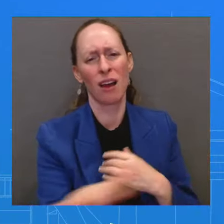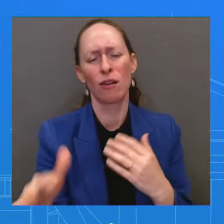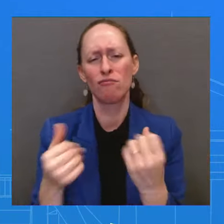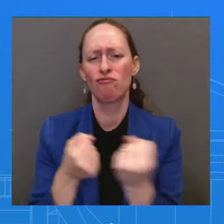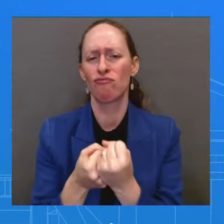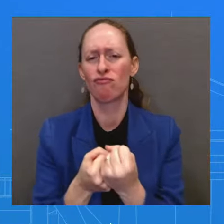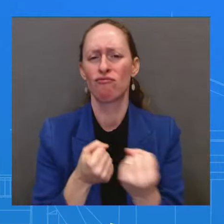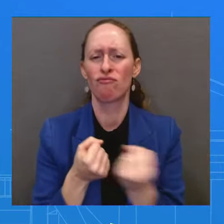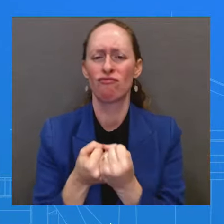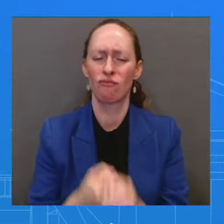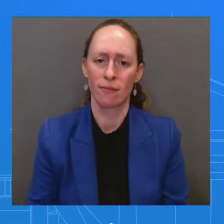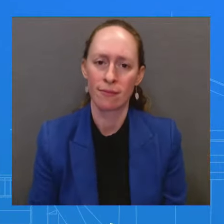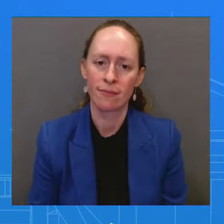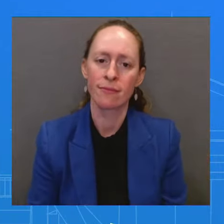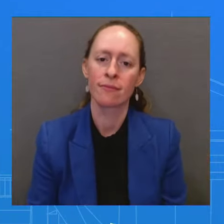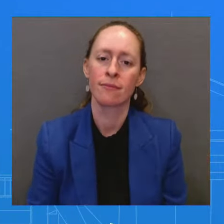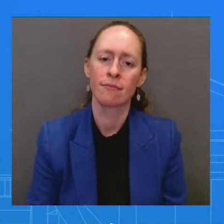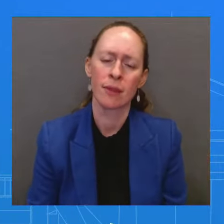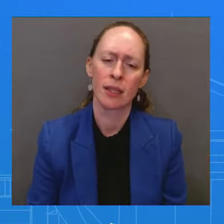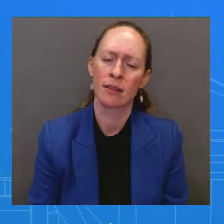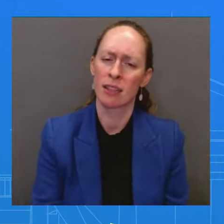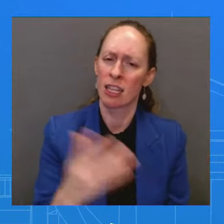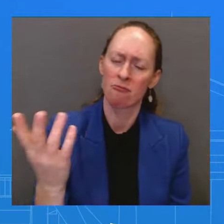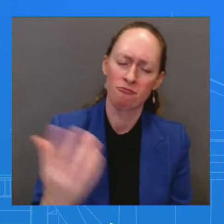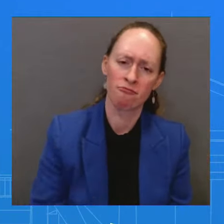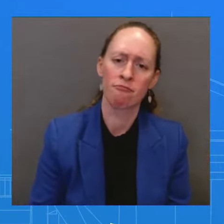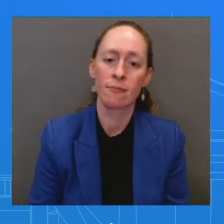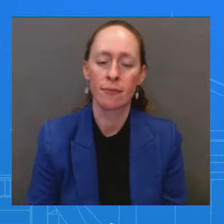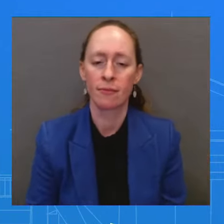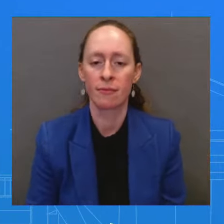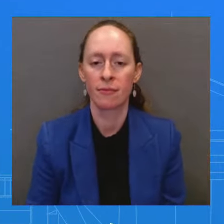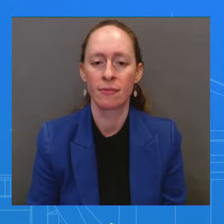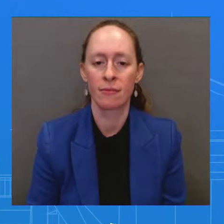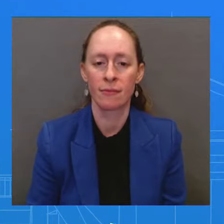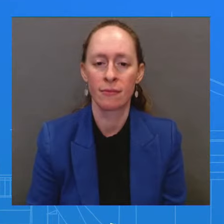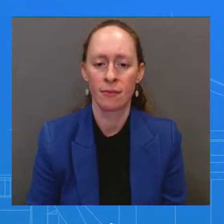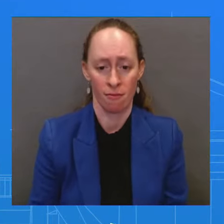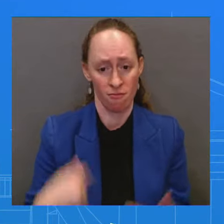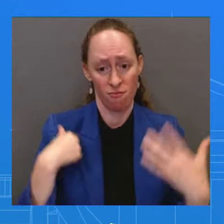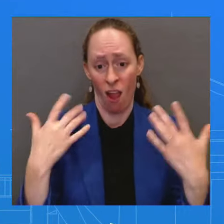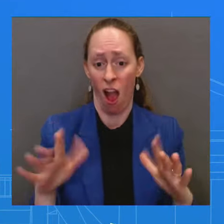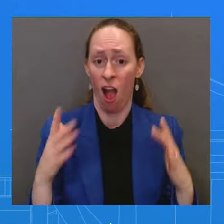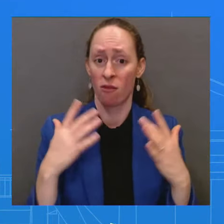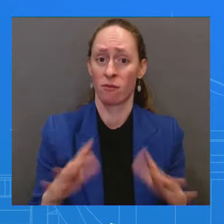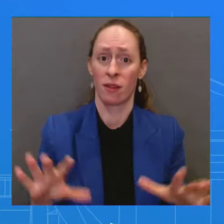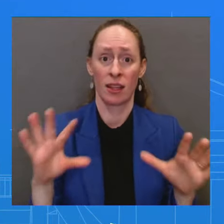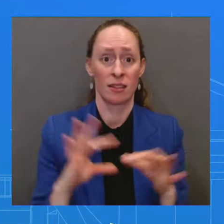But, look, and I've said this: When you have a small fraction of -- as I just said to Steve, when you have a small fraction of a party